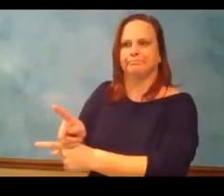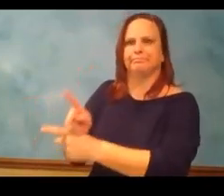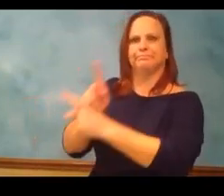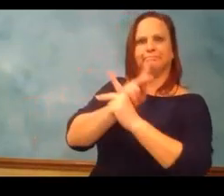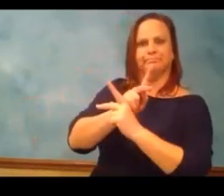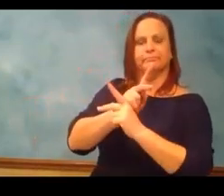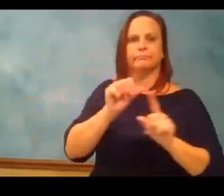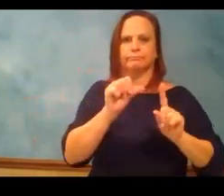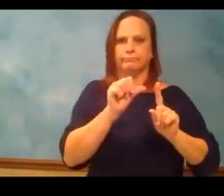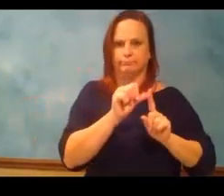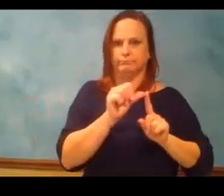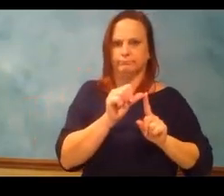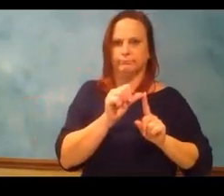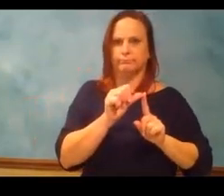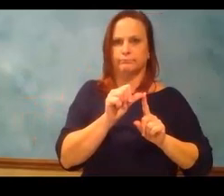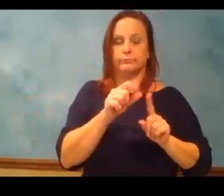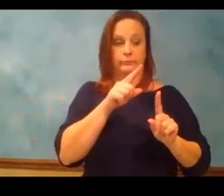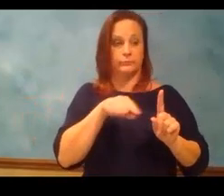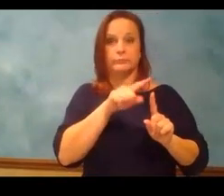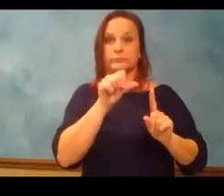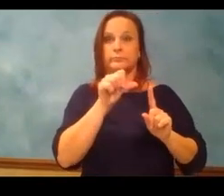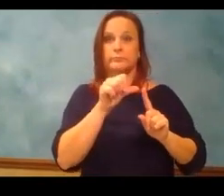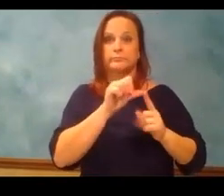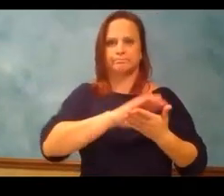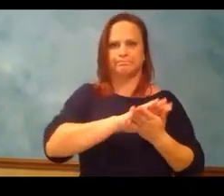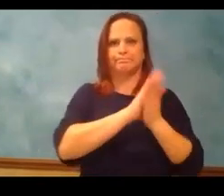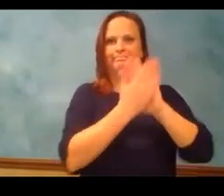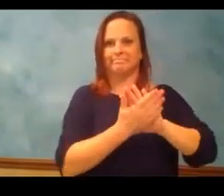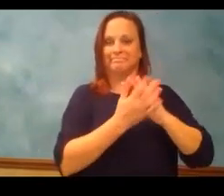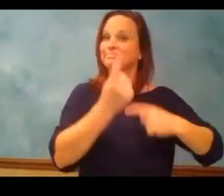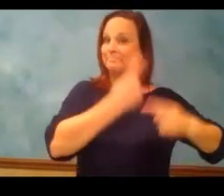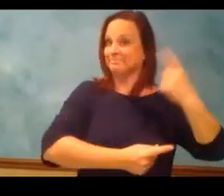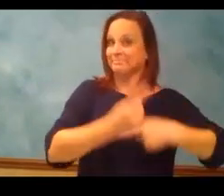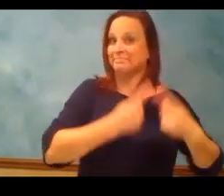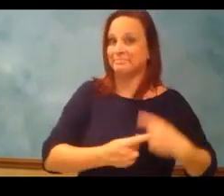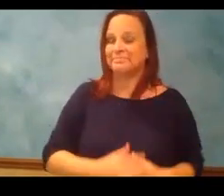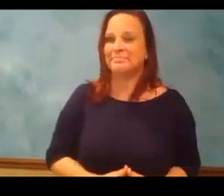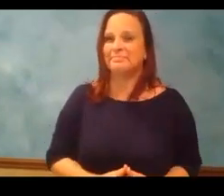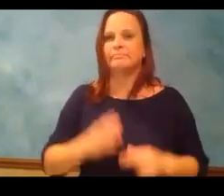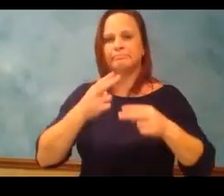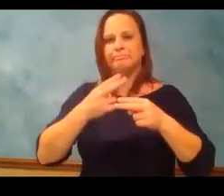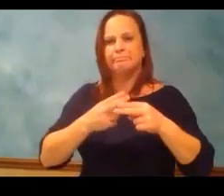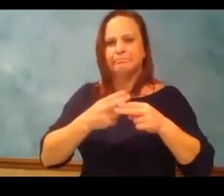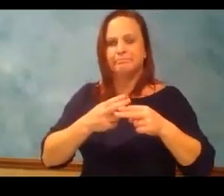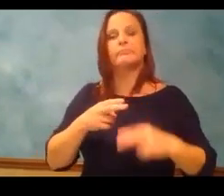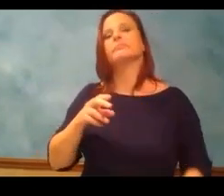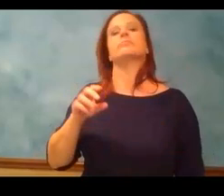Sometimes ASL borrows letters from the English language. Those letters become a sign.